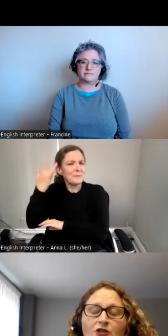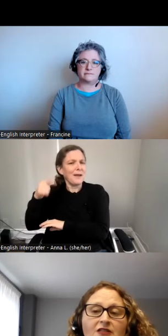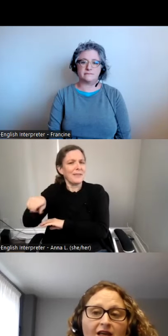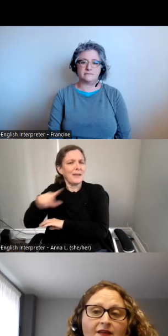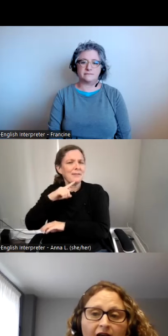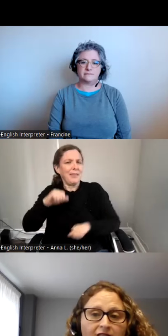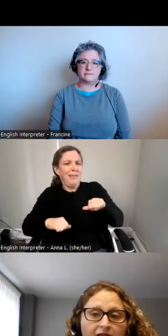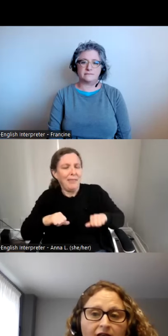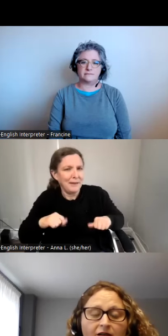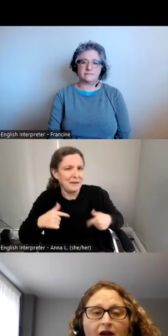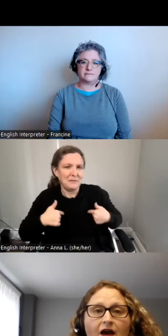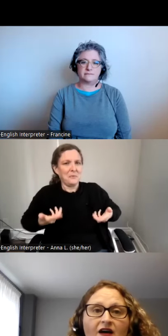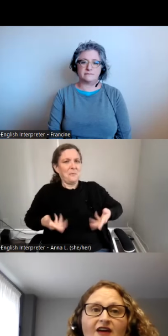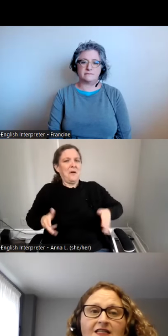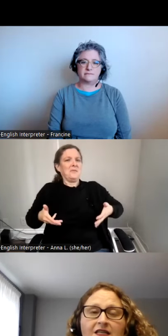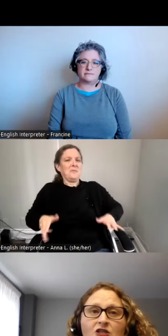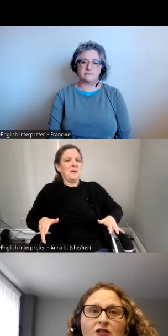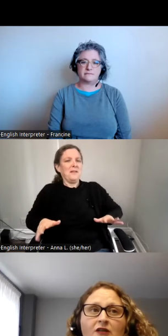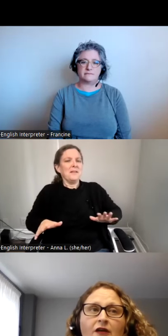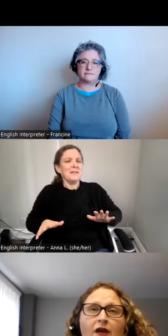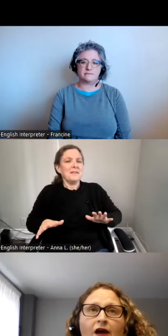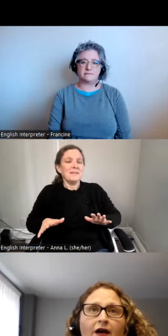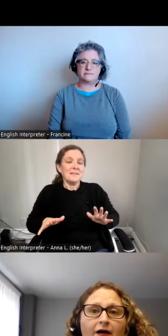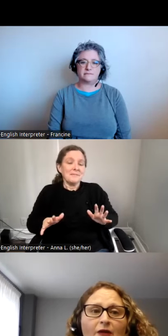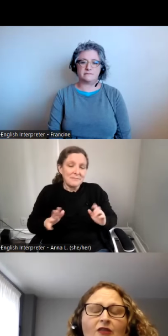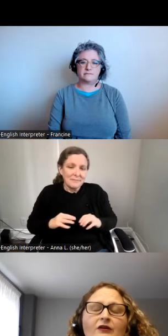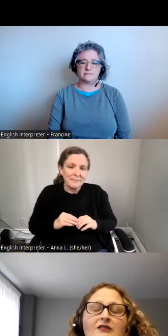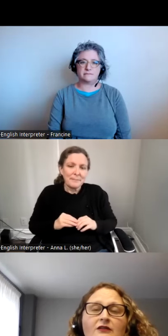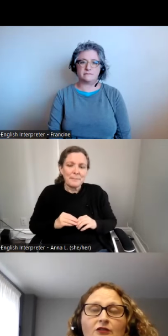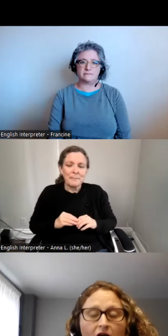such a key, key component. But there are other reasons